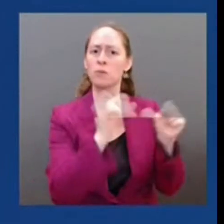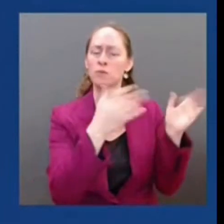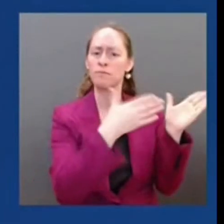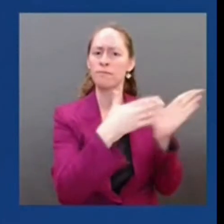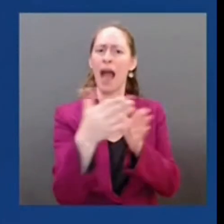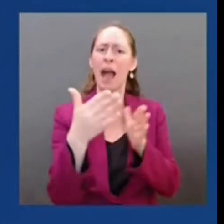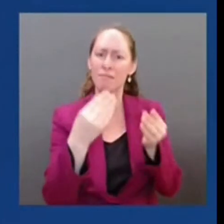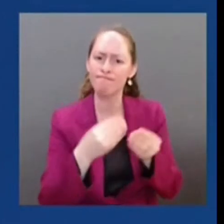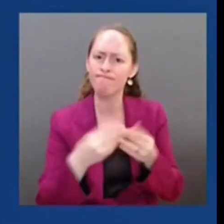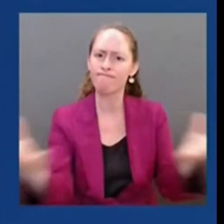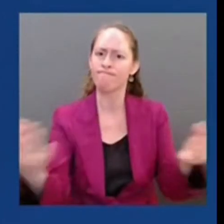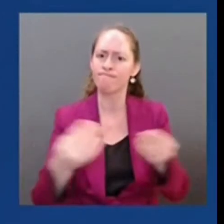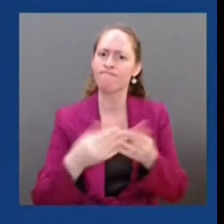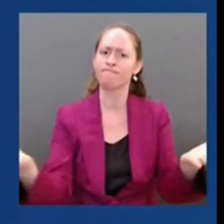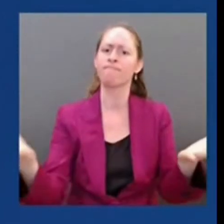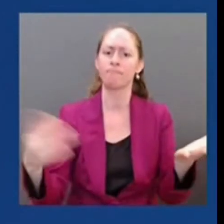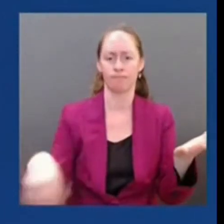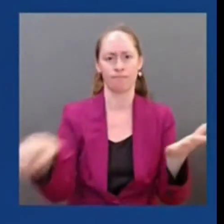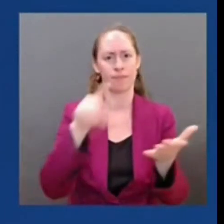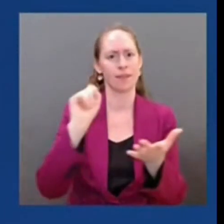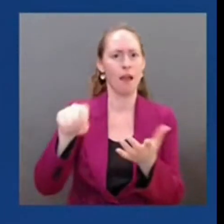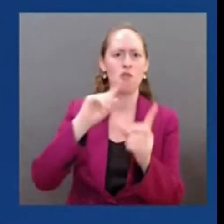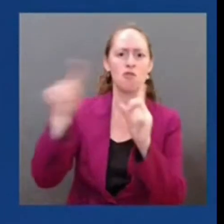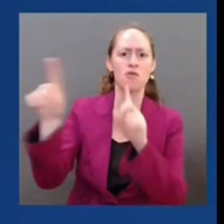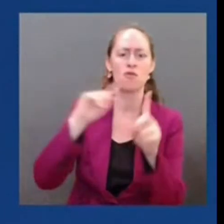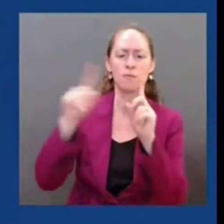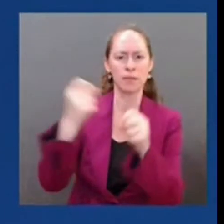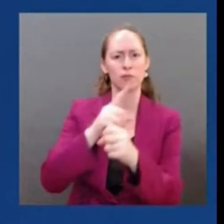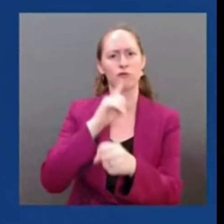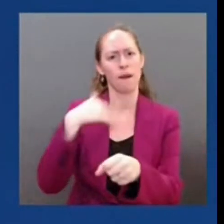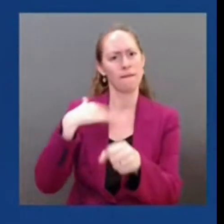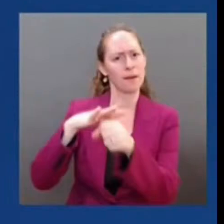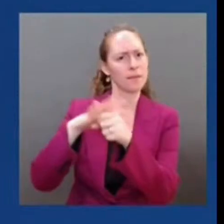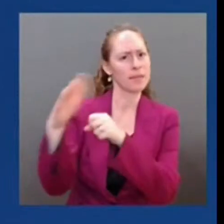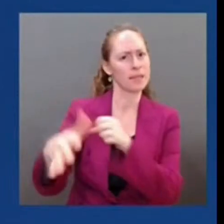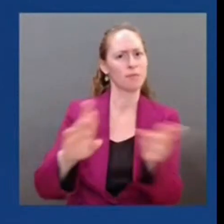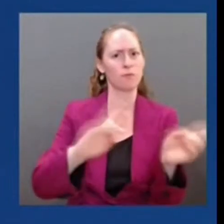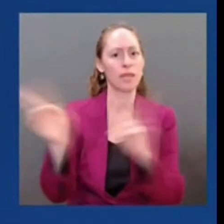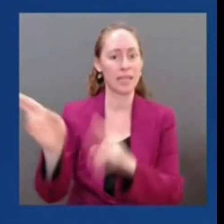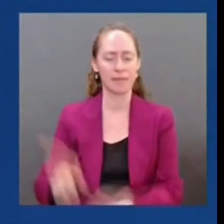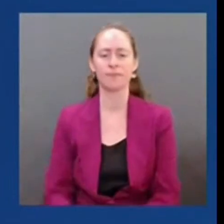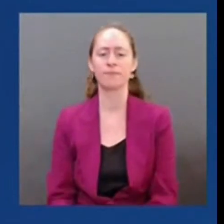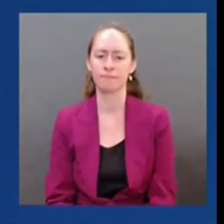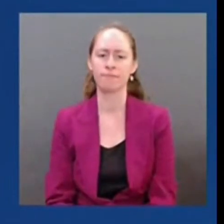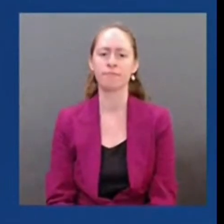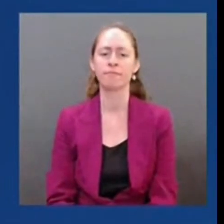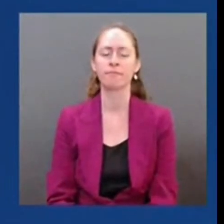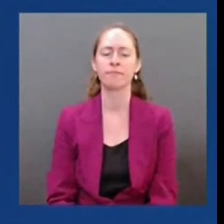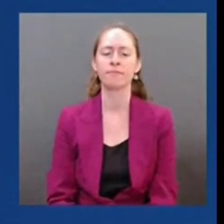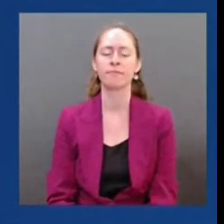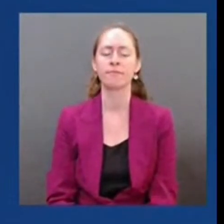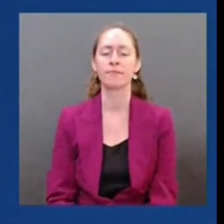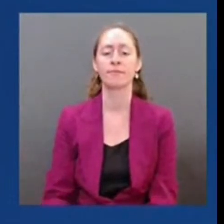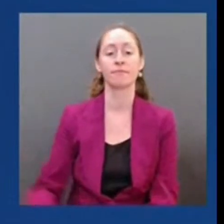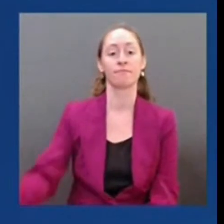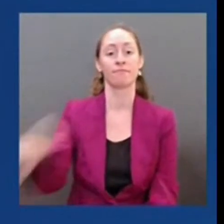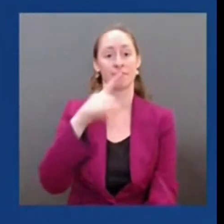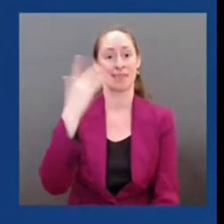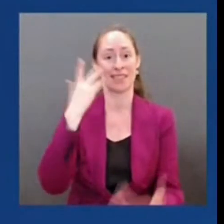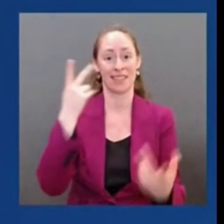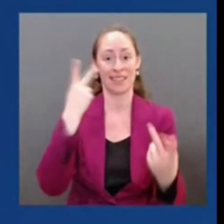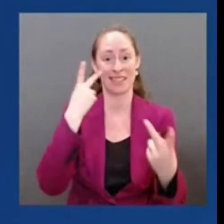WE HAD A FROM ARP ACQUIRE